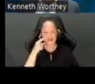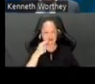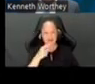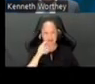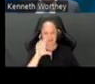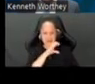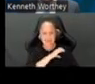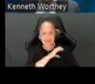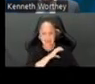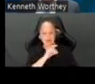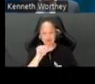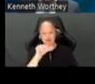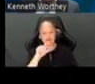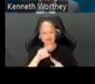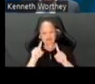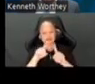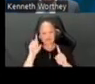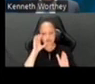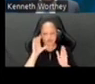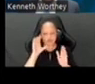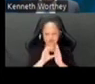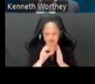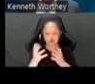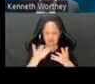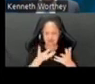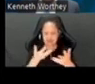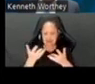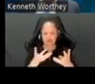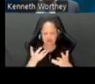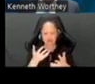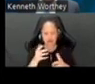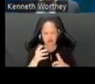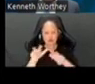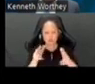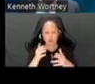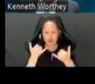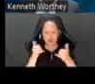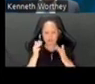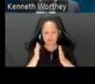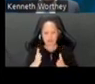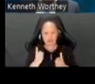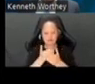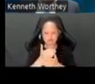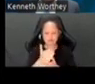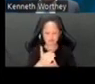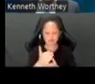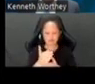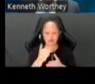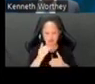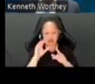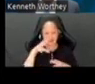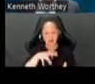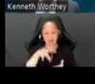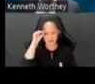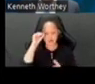illustrations walk players through the immersive learning environment that we tested, including